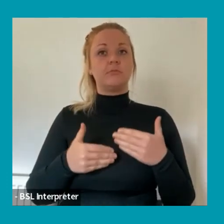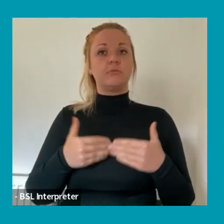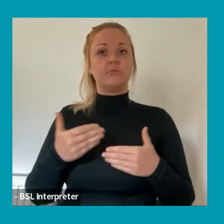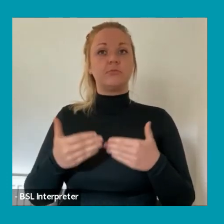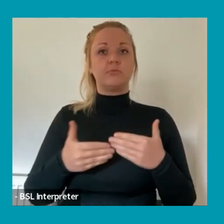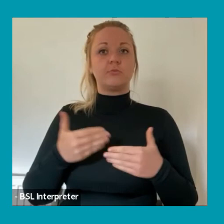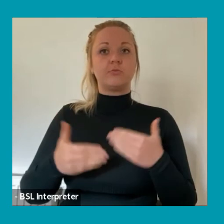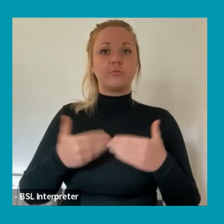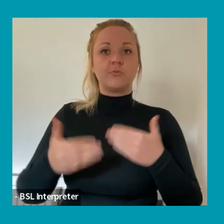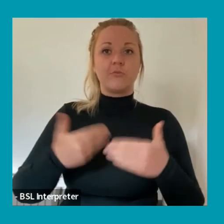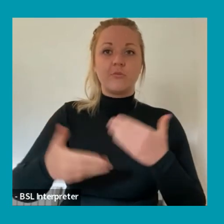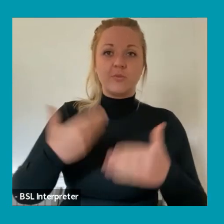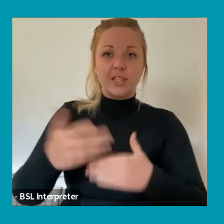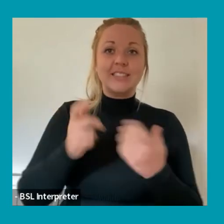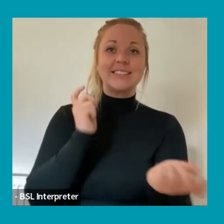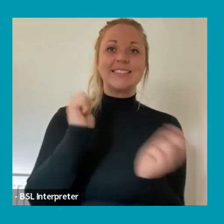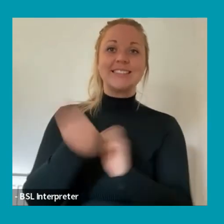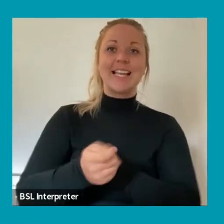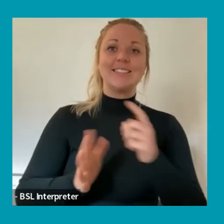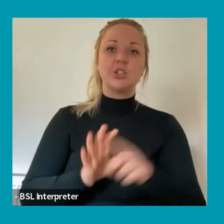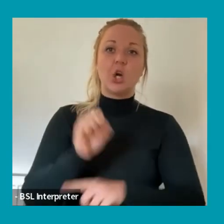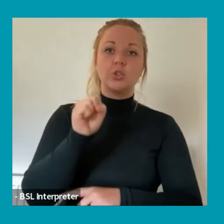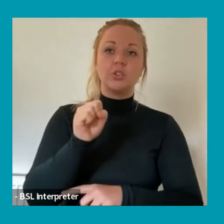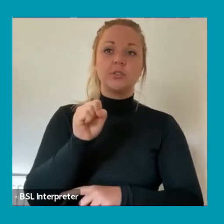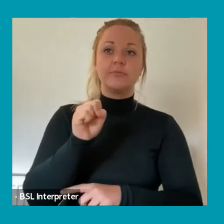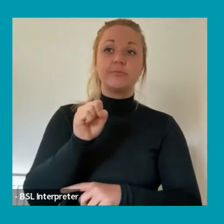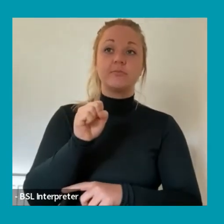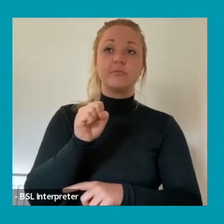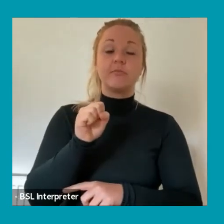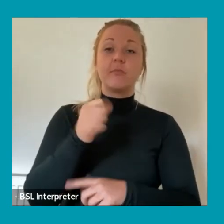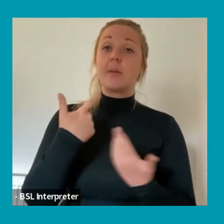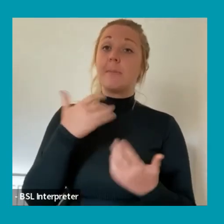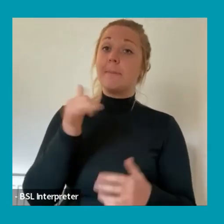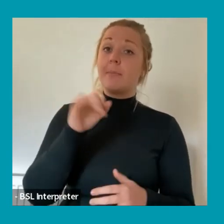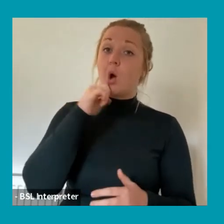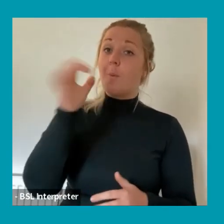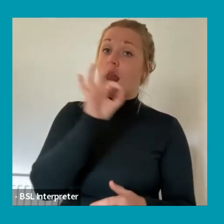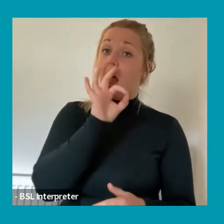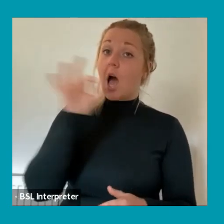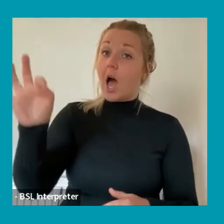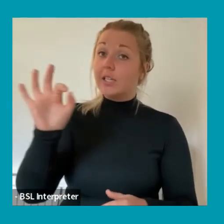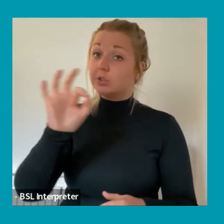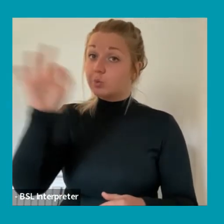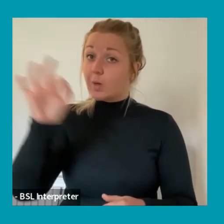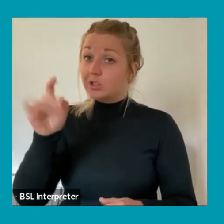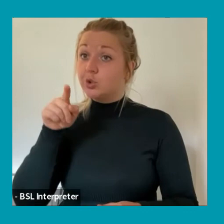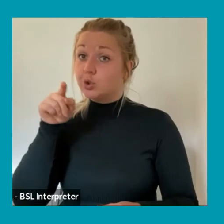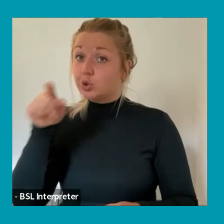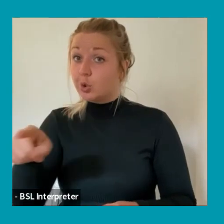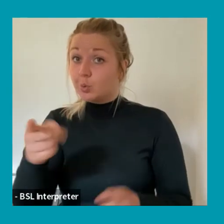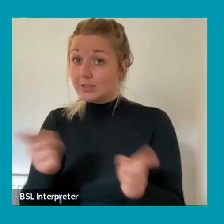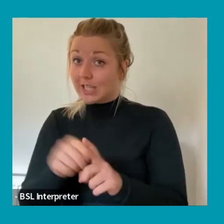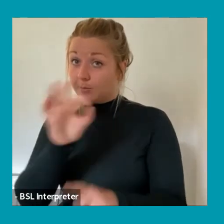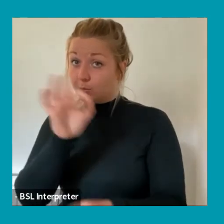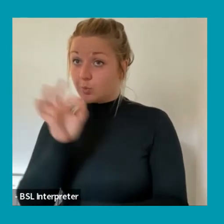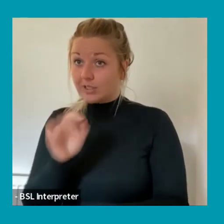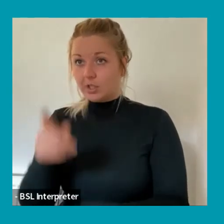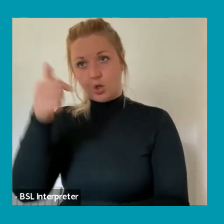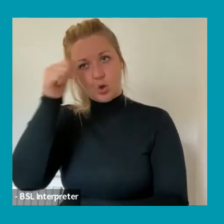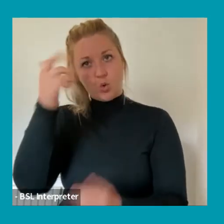I guess-- If I put the question back to you. I know you work with a lot more organisations than I do.